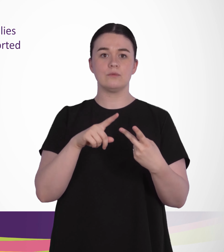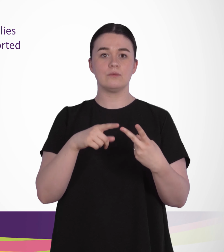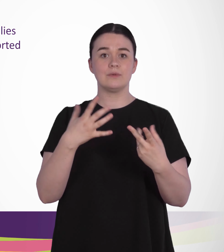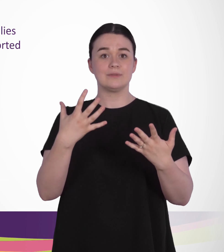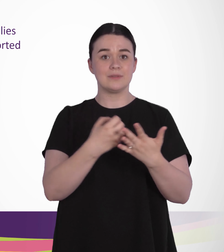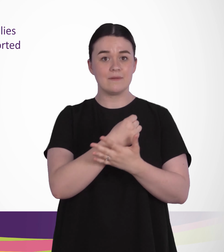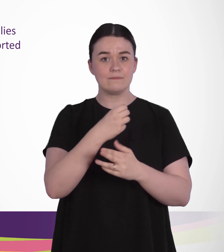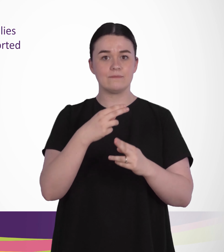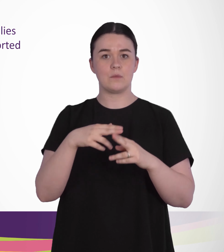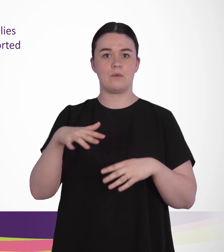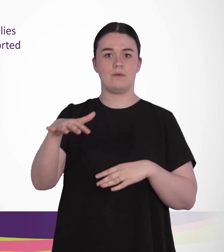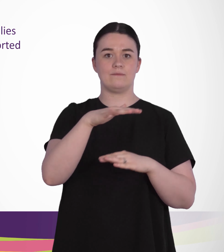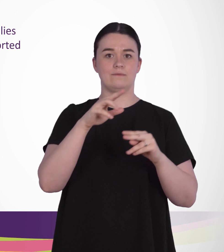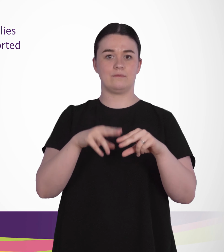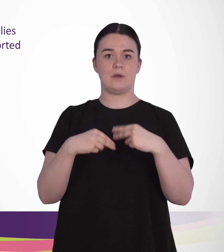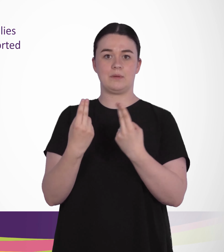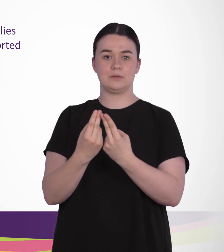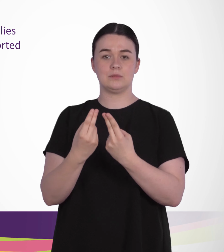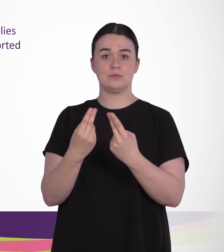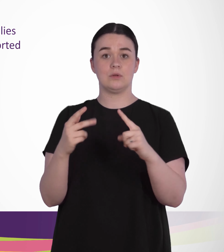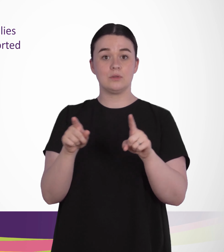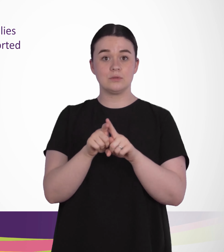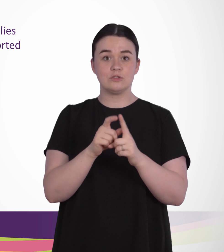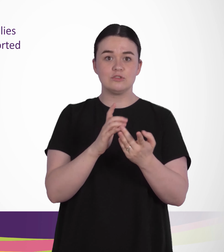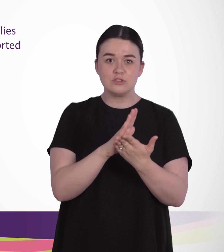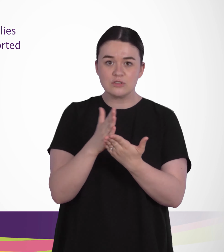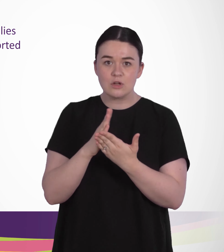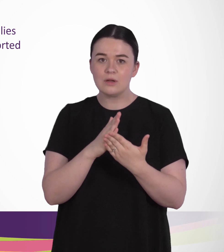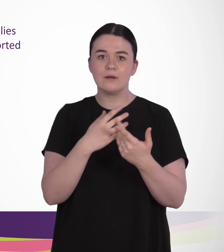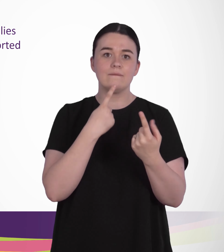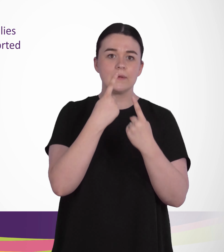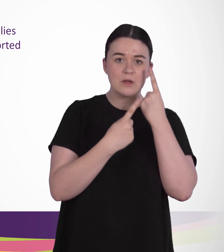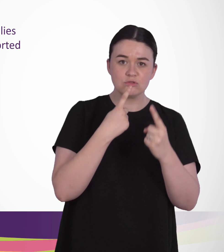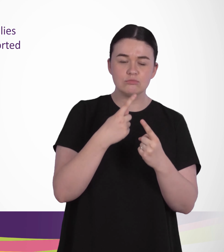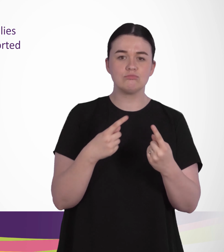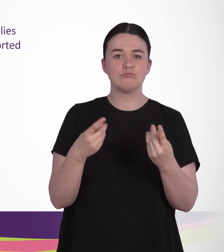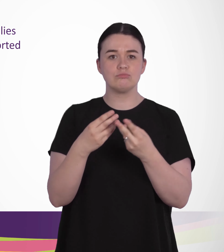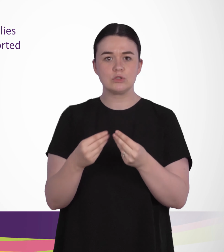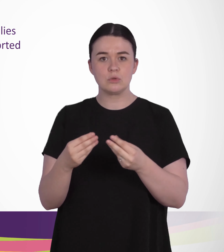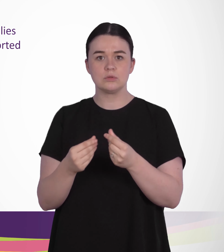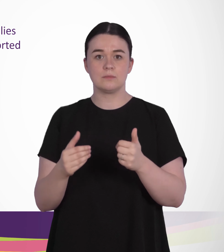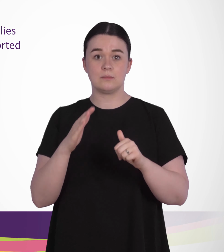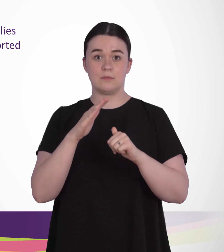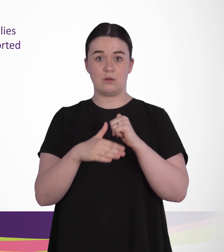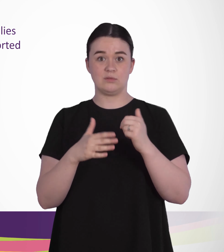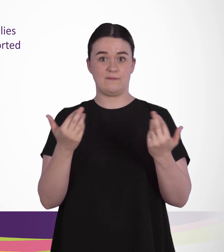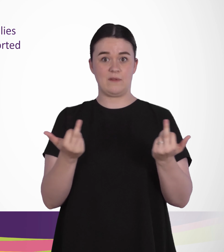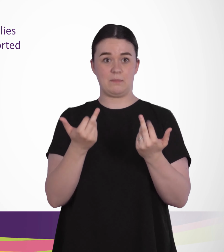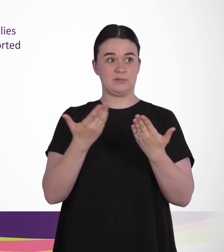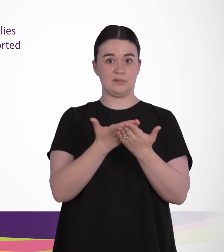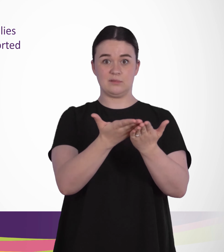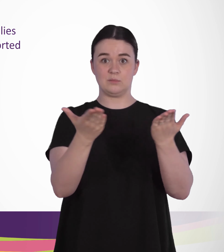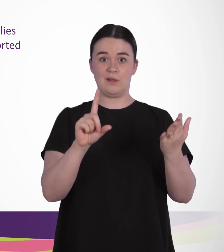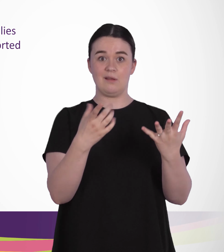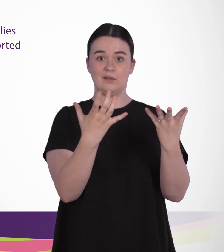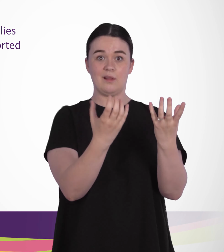safe spaces for all families and sharing information and resources about the availability of community networks